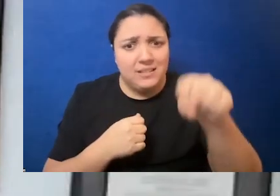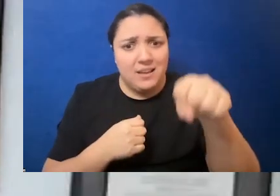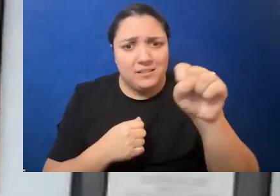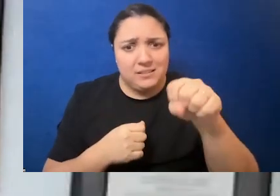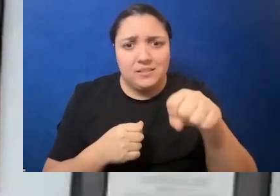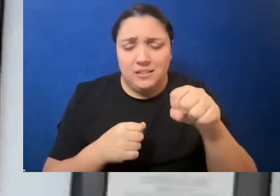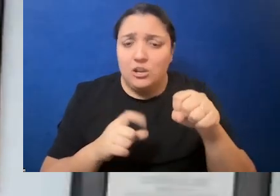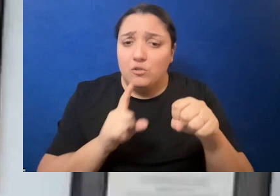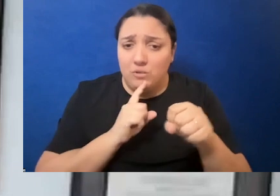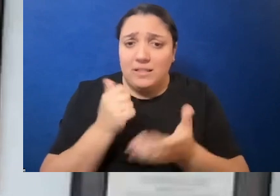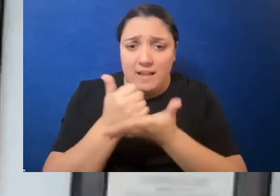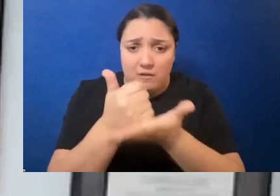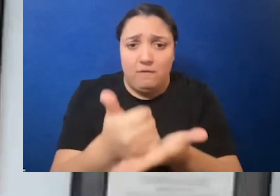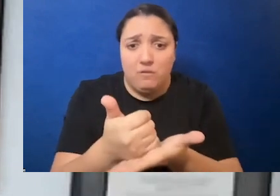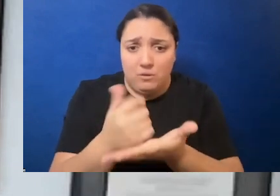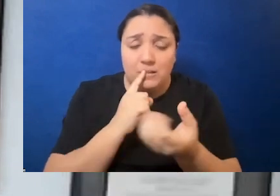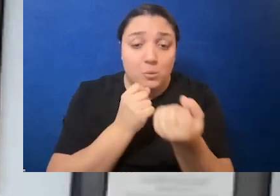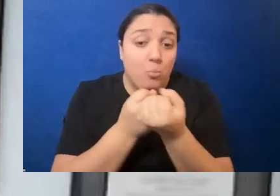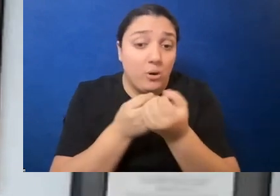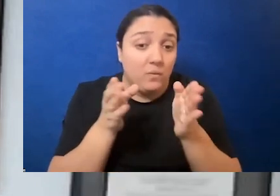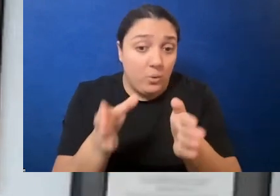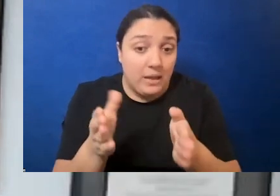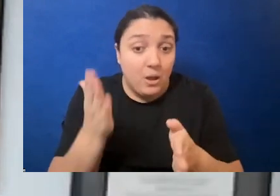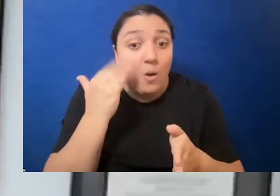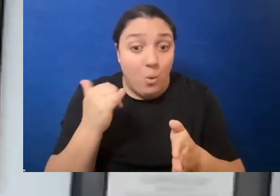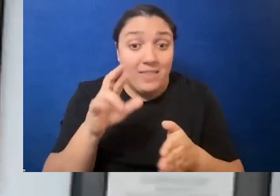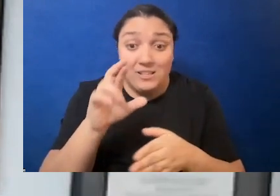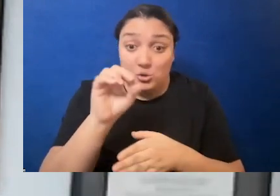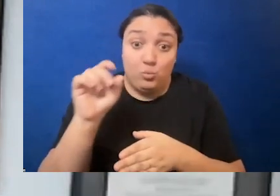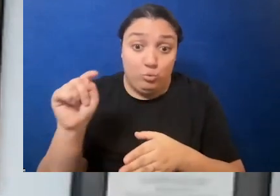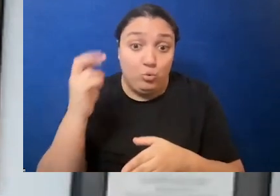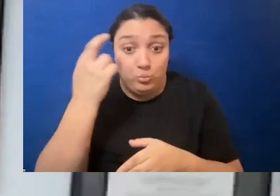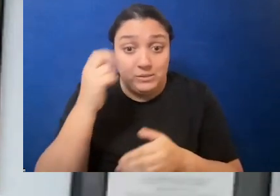EXTREMELY HELPFUL IN A SUPPORTIVE WAY. THAT IS THE ROOT OF A LOT OF